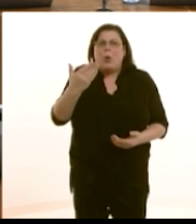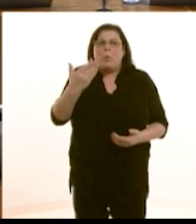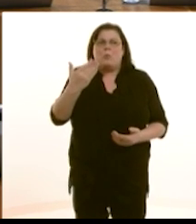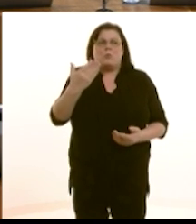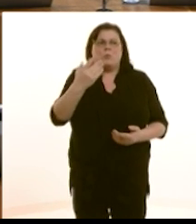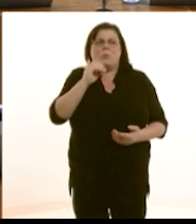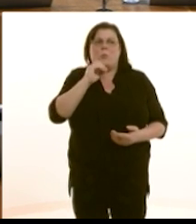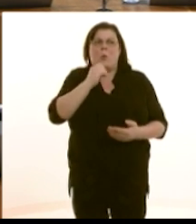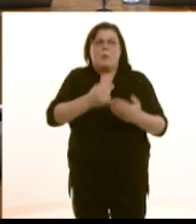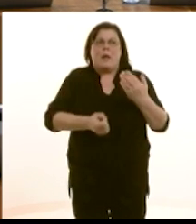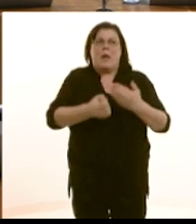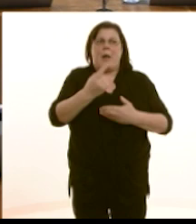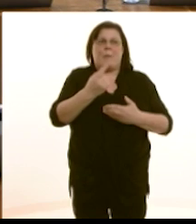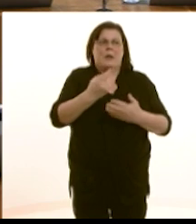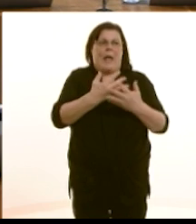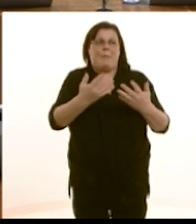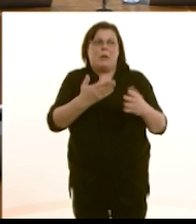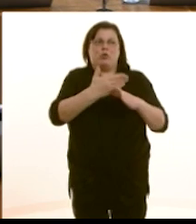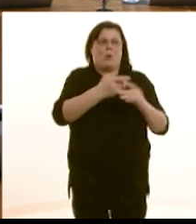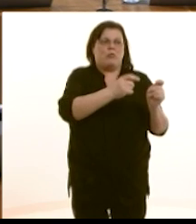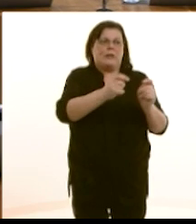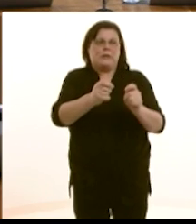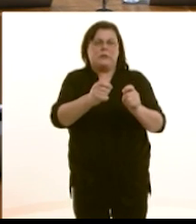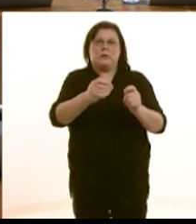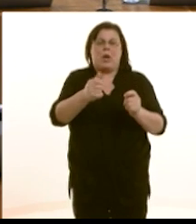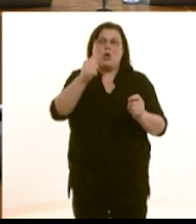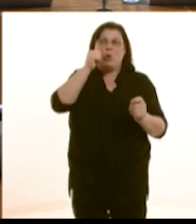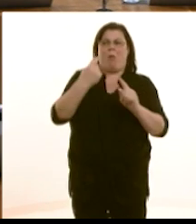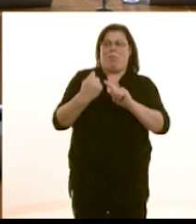of last week, when I had a conversation with Tata. She is right to say that we knew that